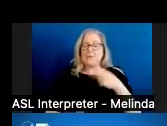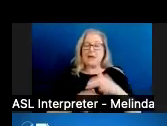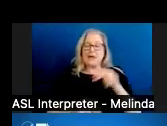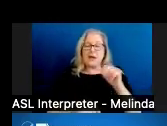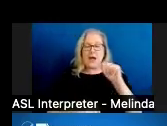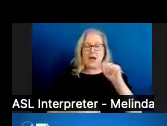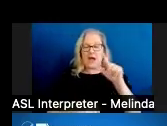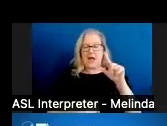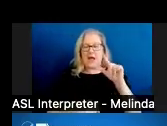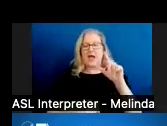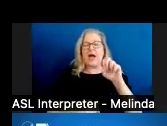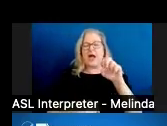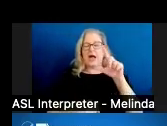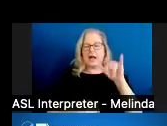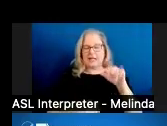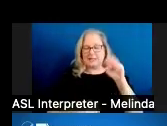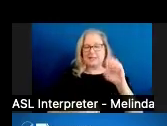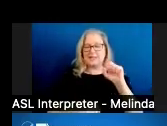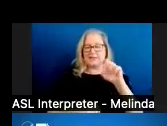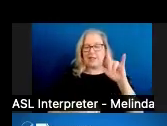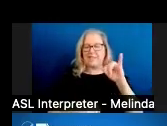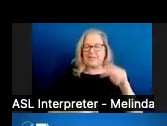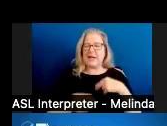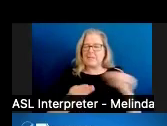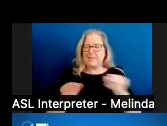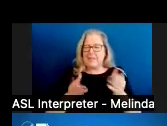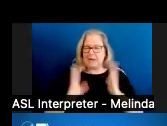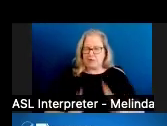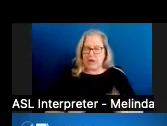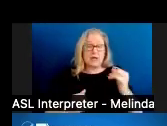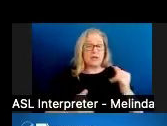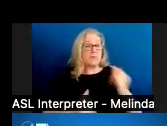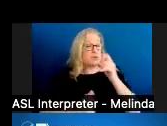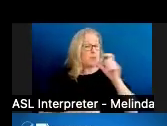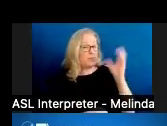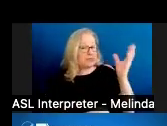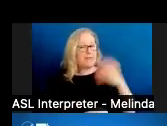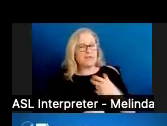and I will be your moderator today, and presenting today we have two dynamic experts